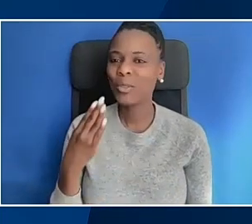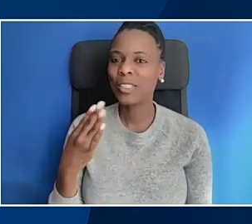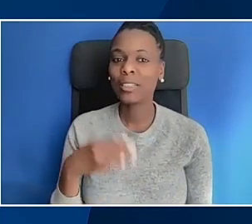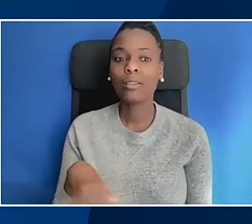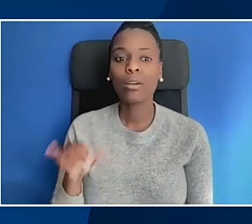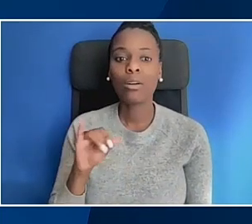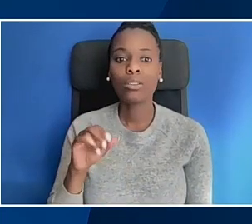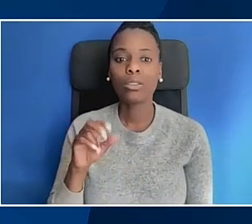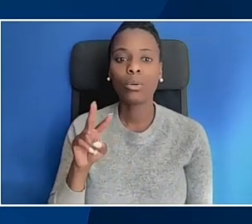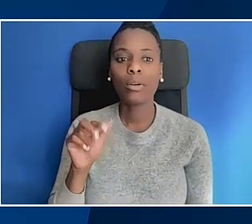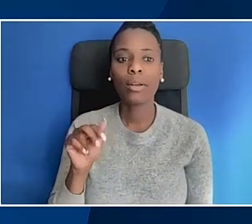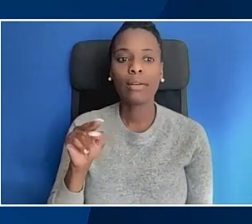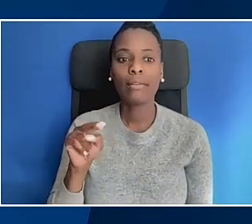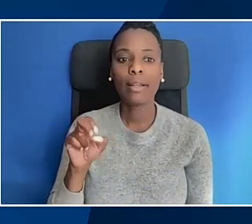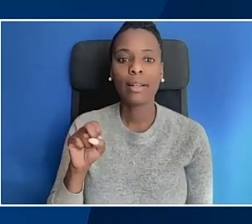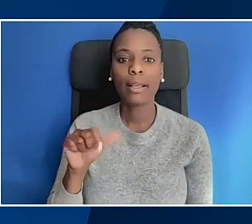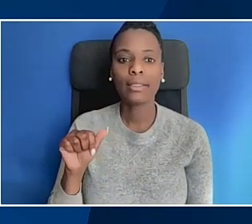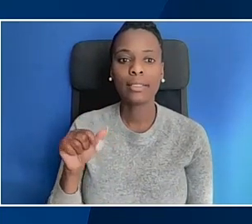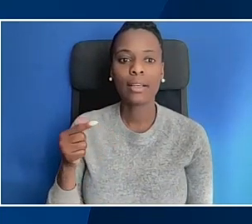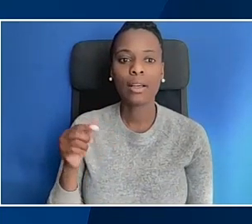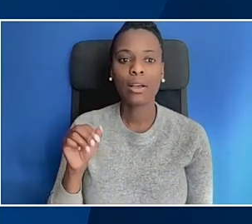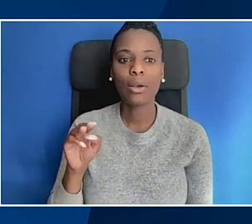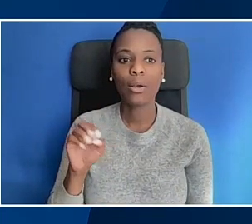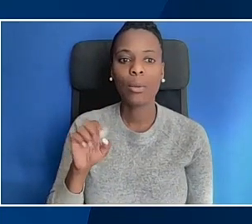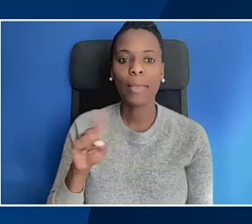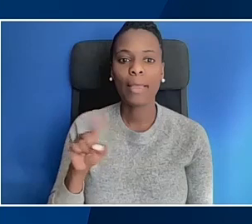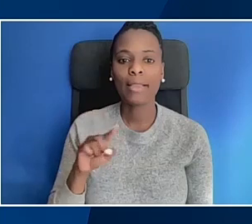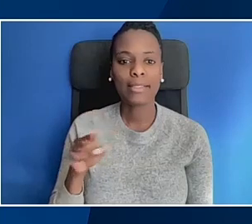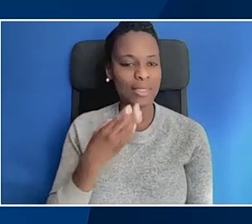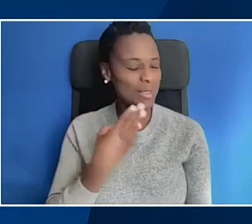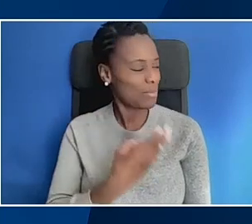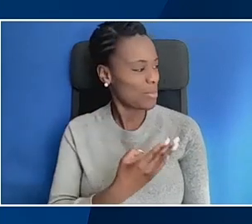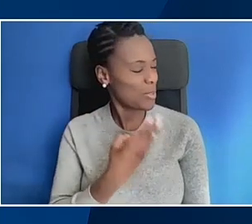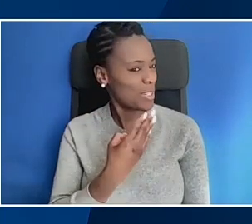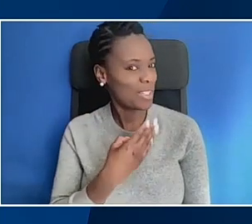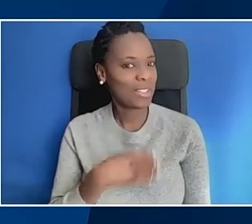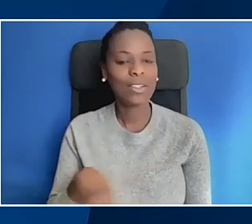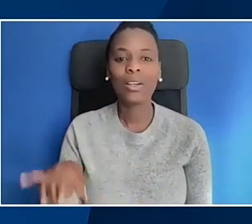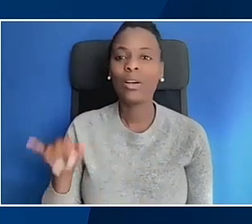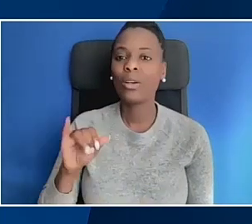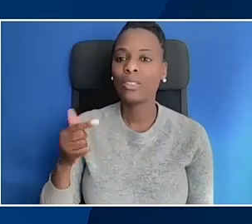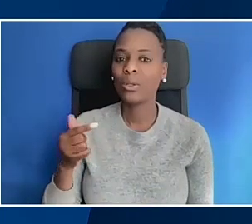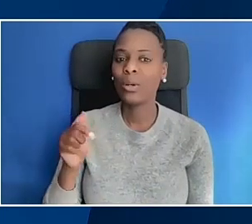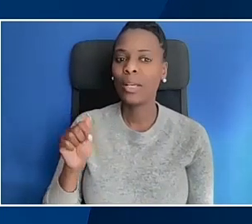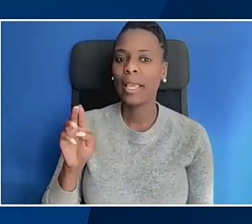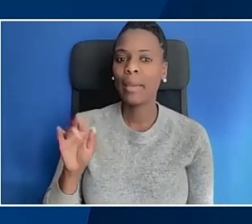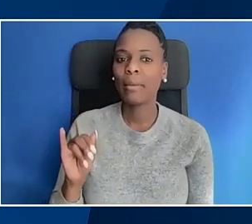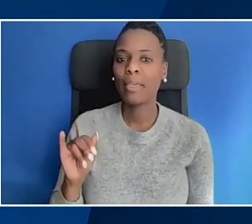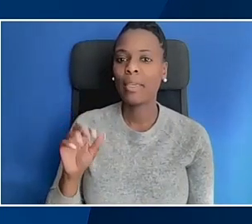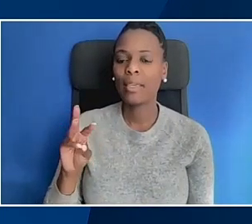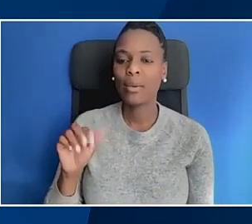Good morning, everyone. Good morning, Vanessa. And Gaby Watts. Good morning. Good morning, everyone.